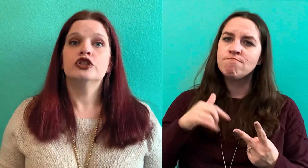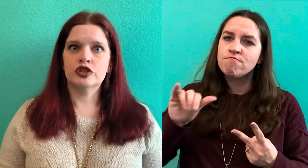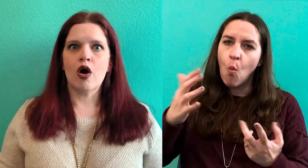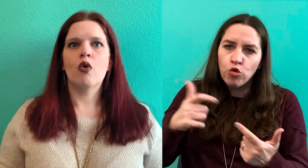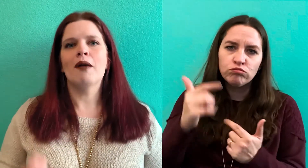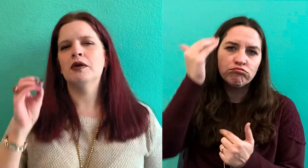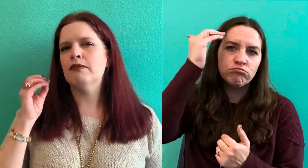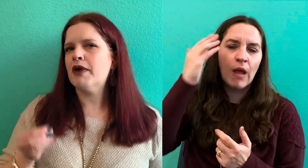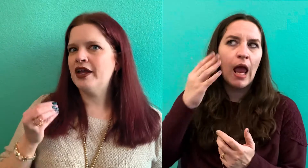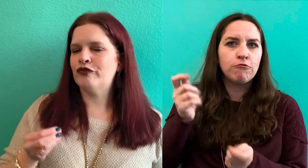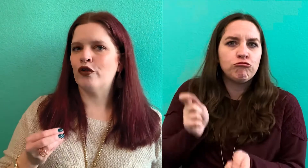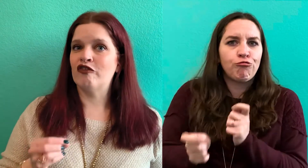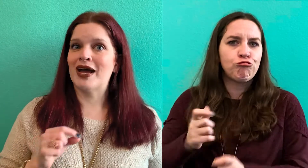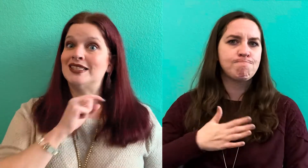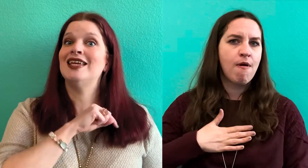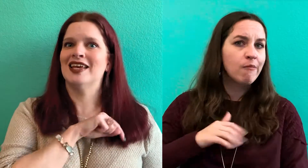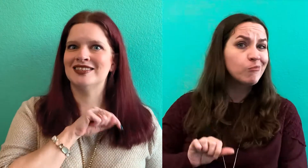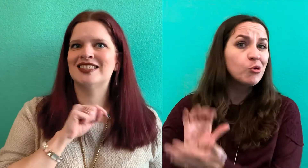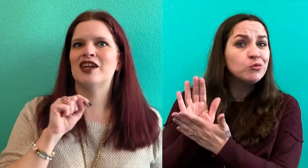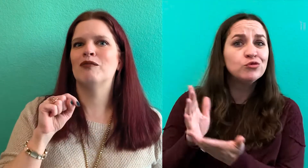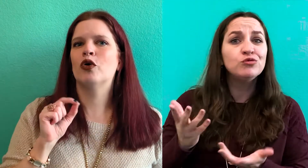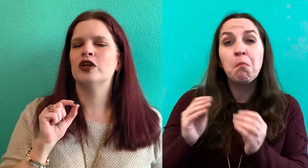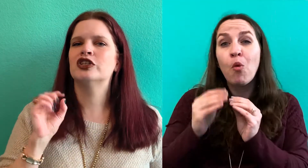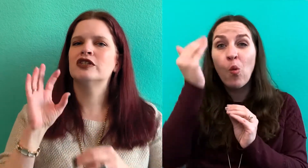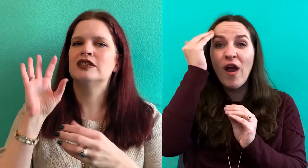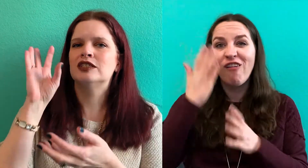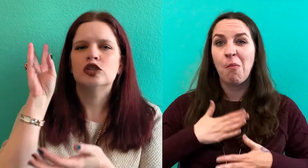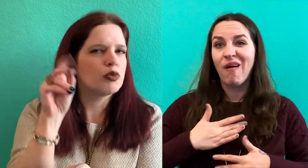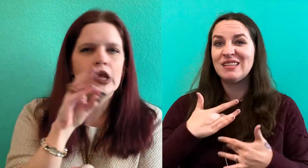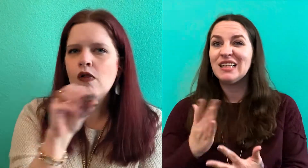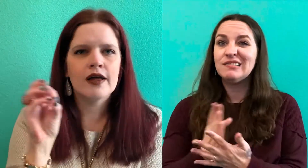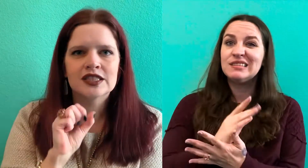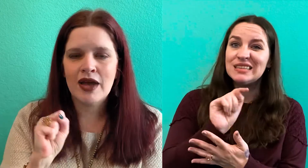So I'm going to be mindful of my T-ness and I'm going to sprinkle on some F-ness